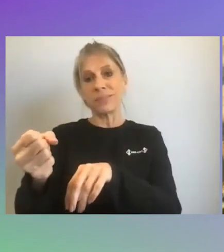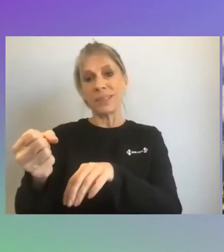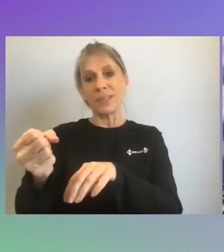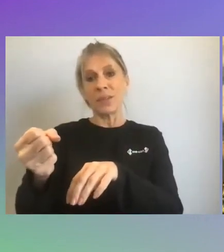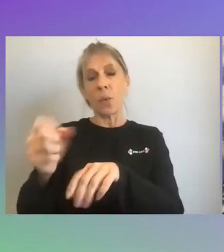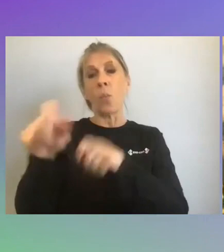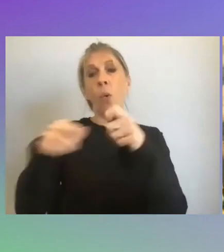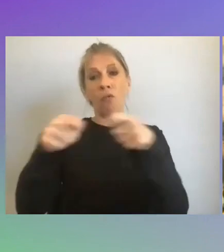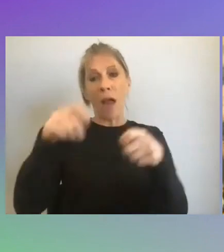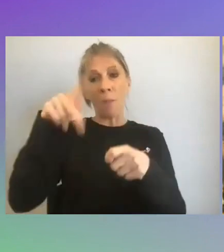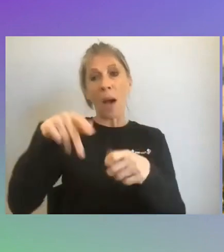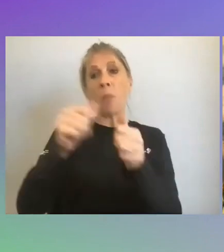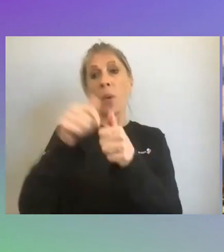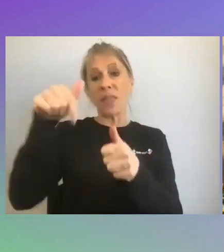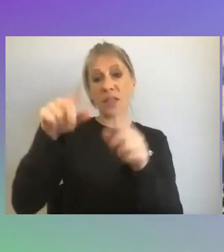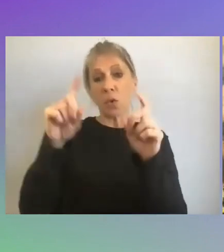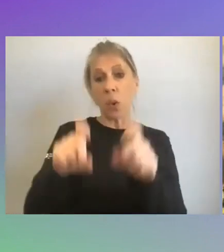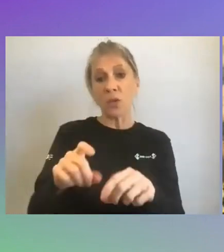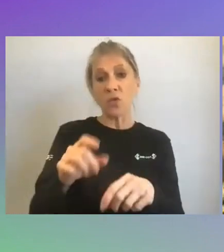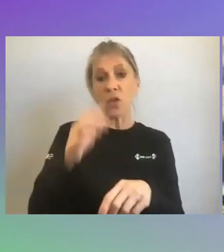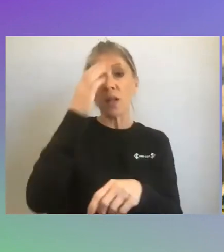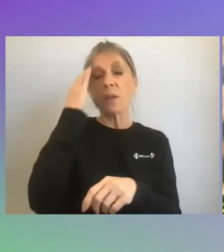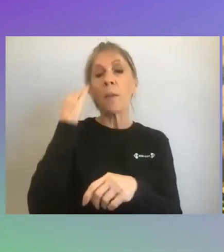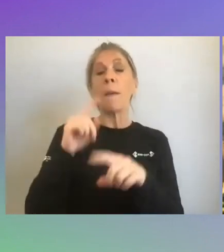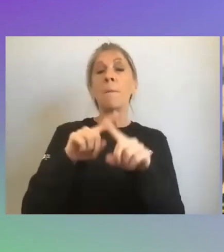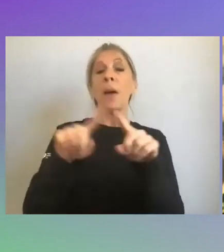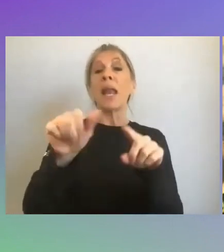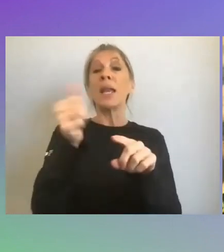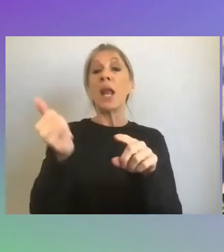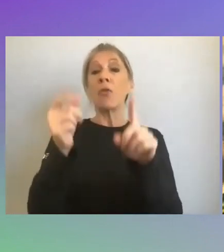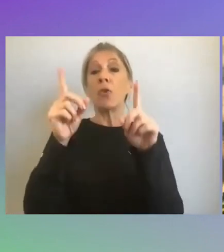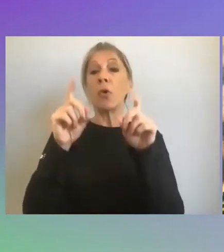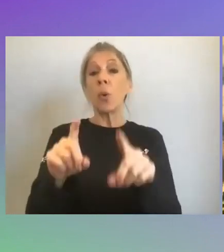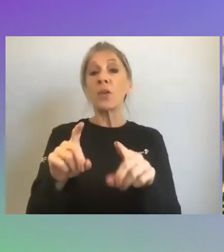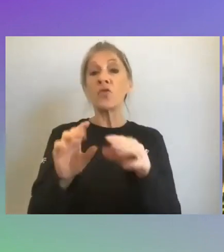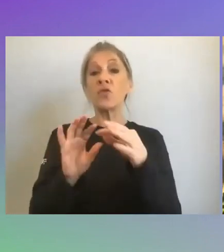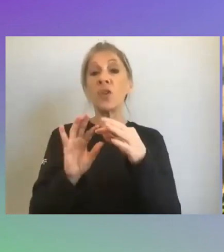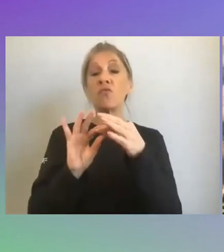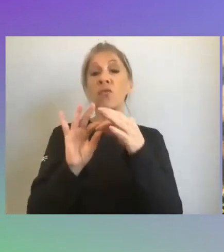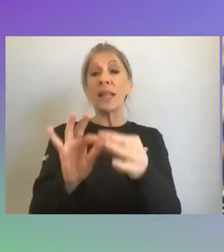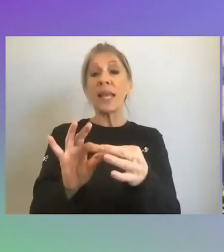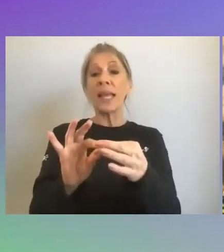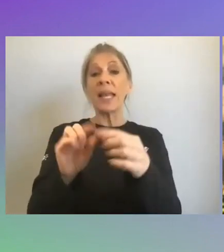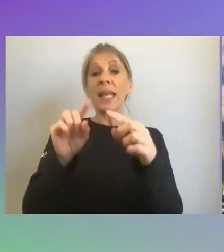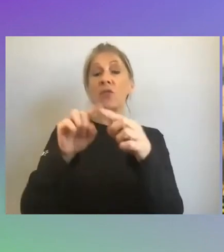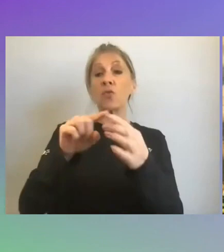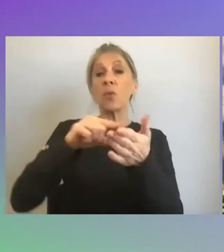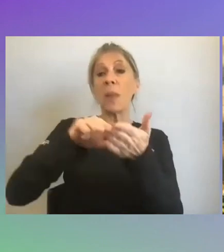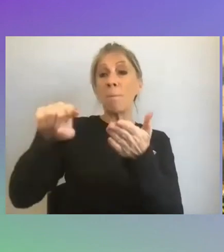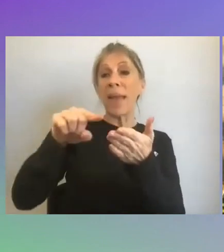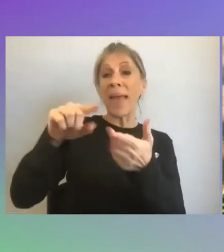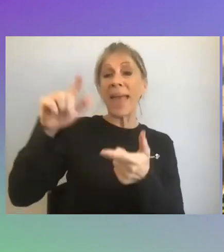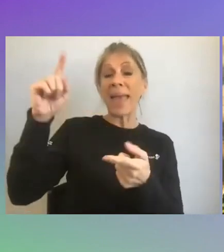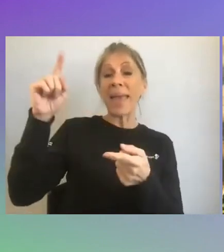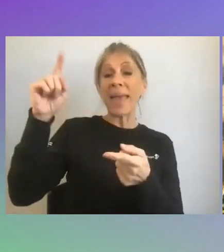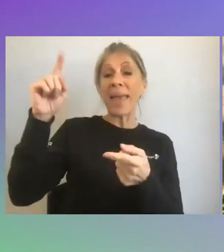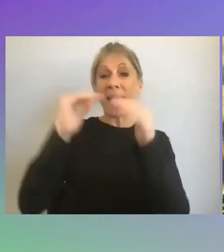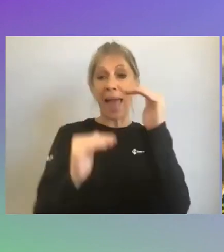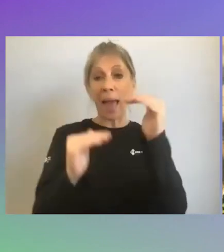this question. Uh, but another question regarding the, uh, the